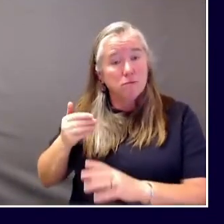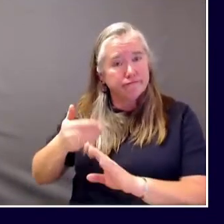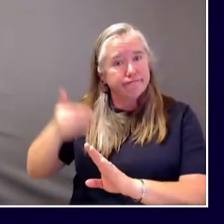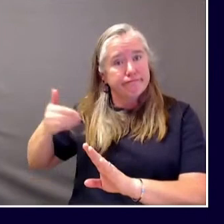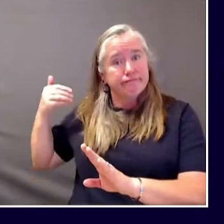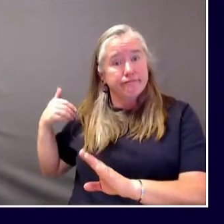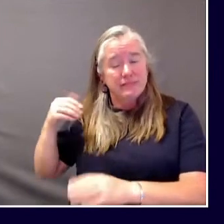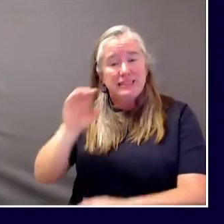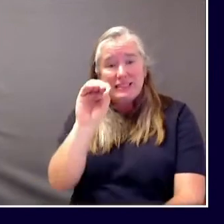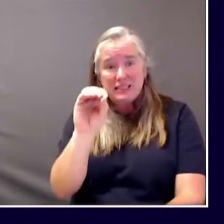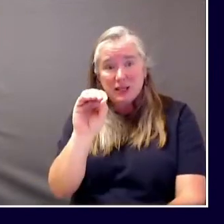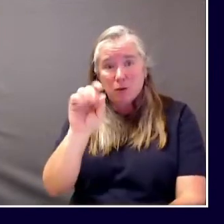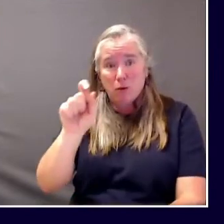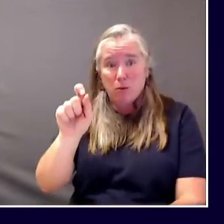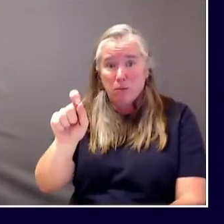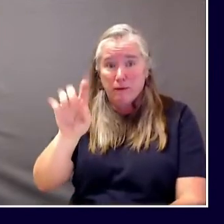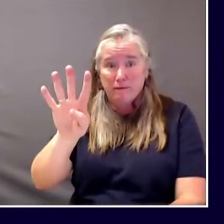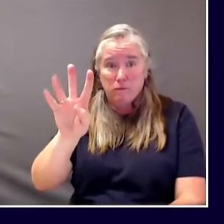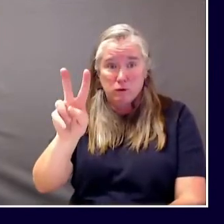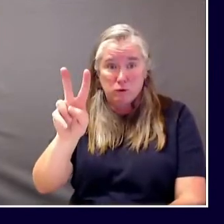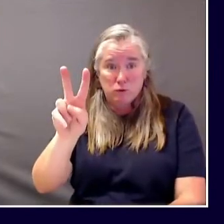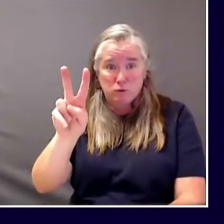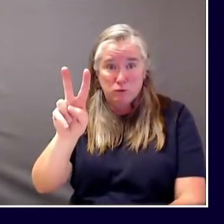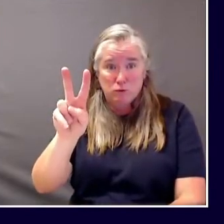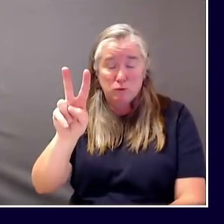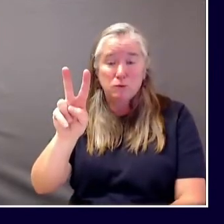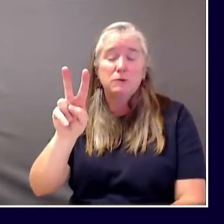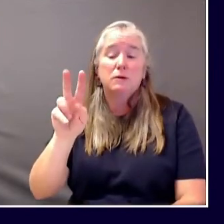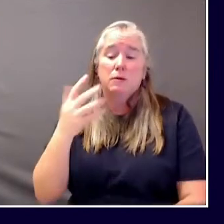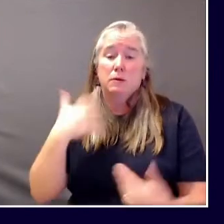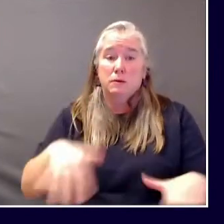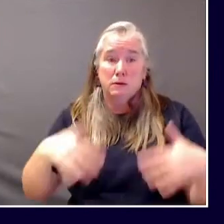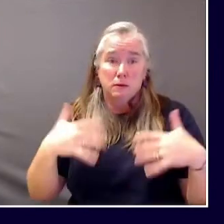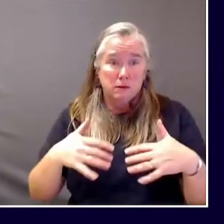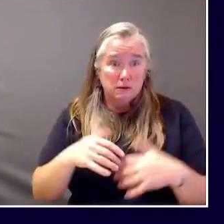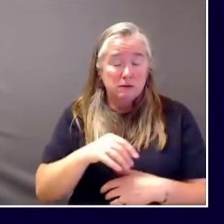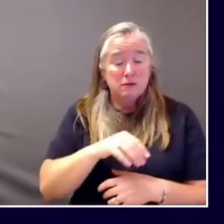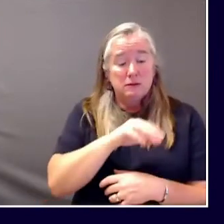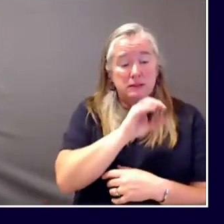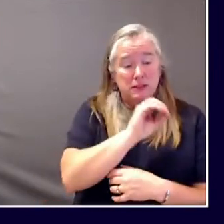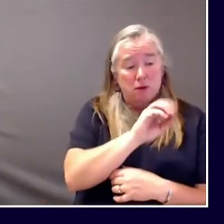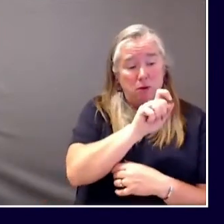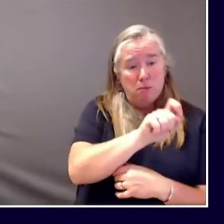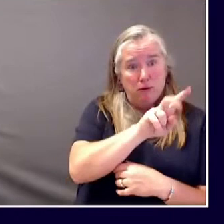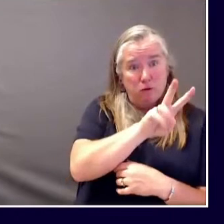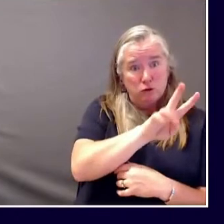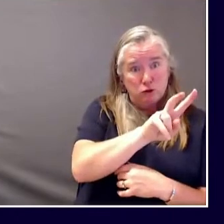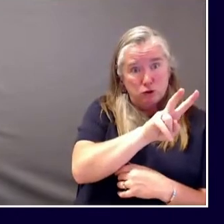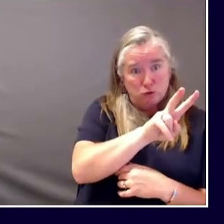zero point four two percent